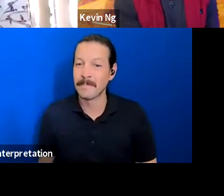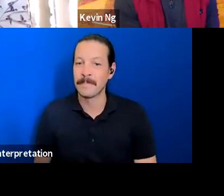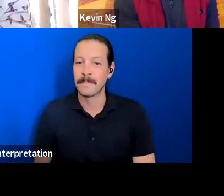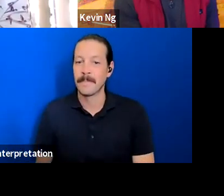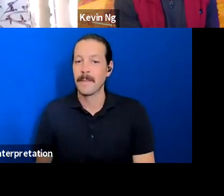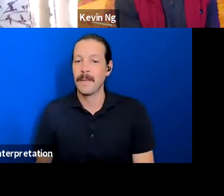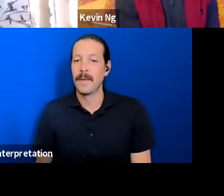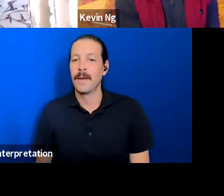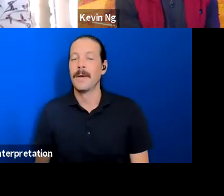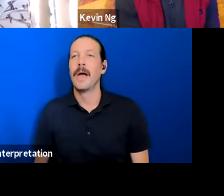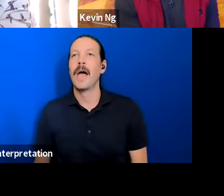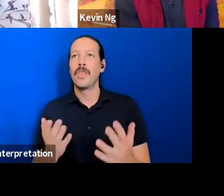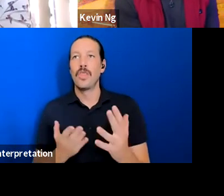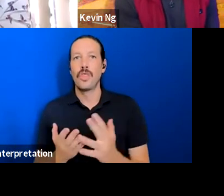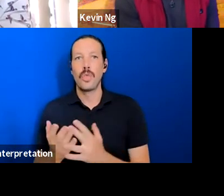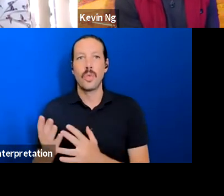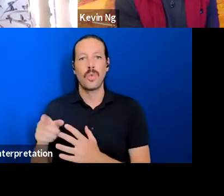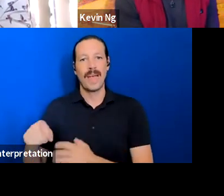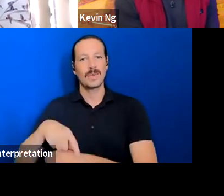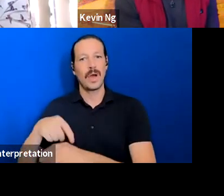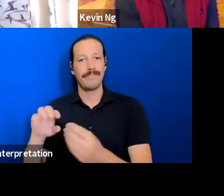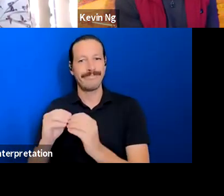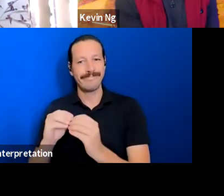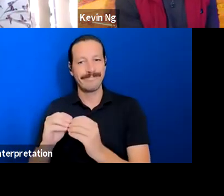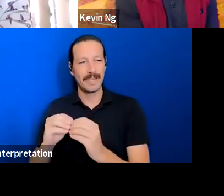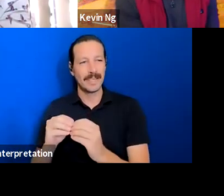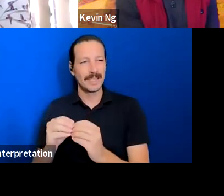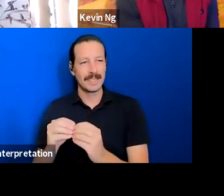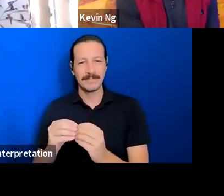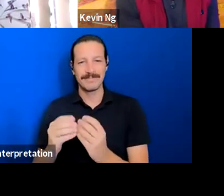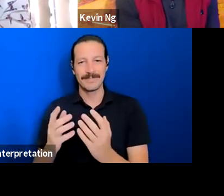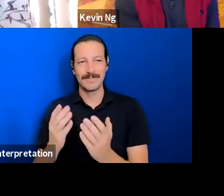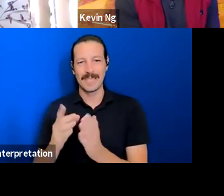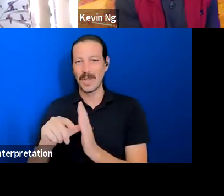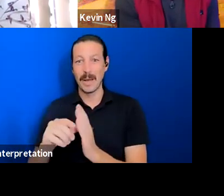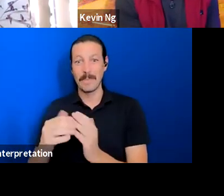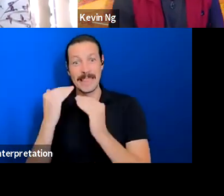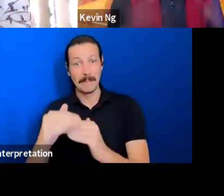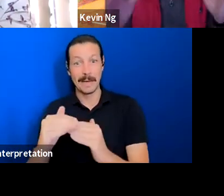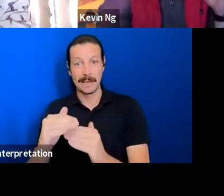really make that one argument for that one project I feel like. The one, if you want to make the one